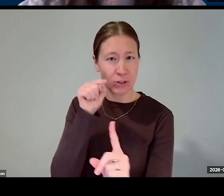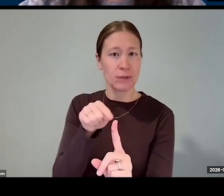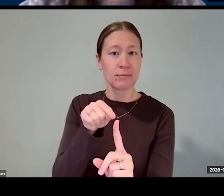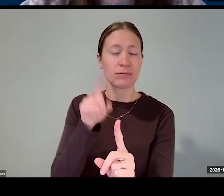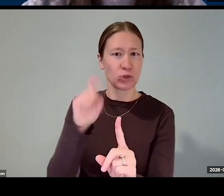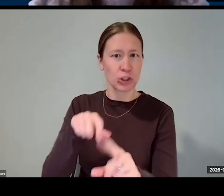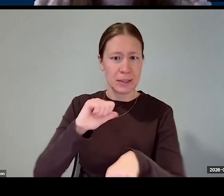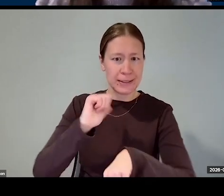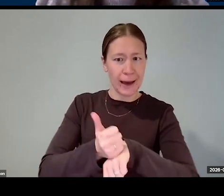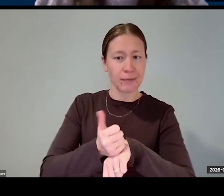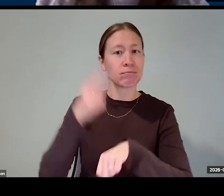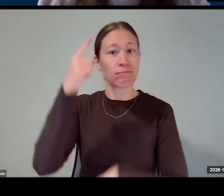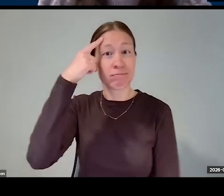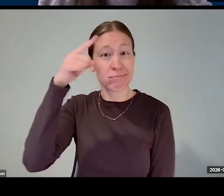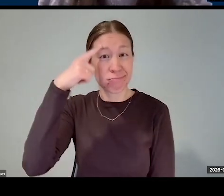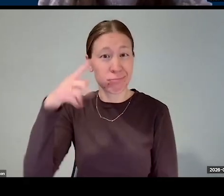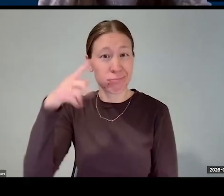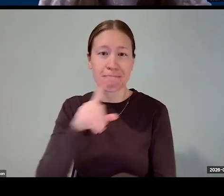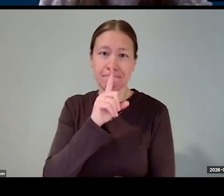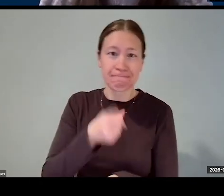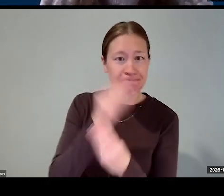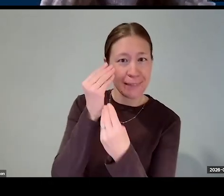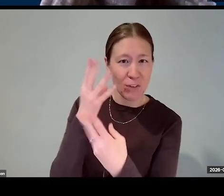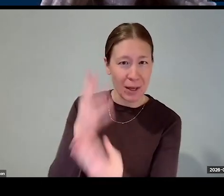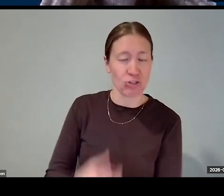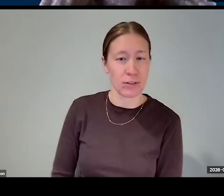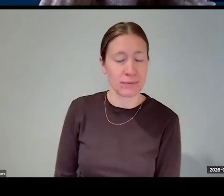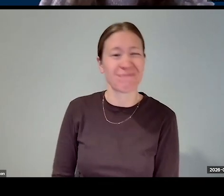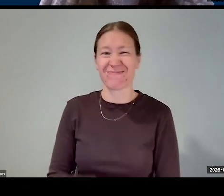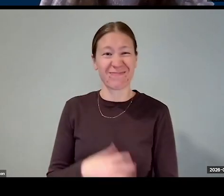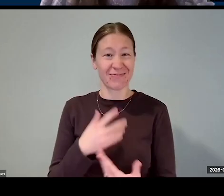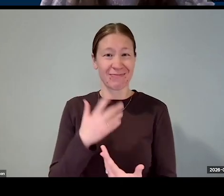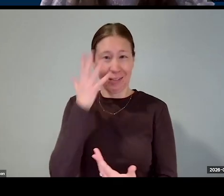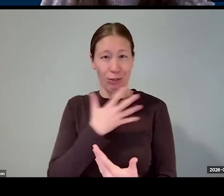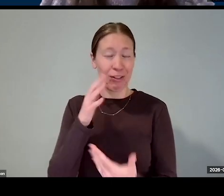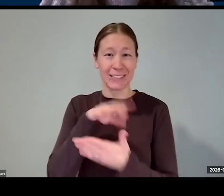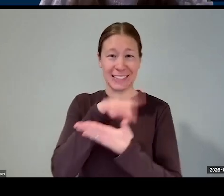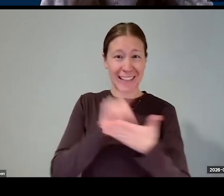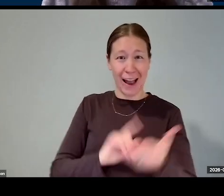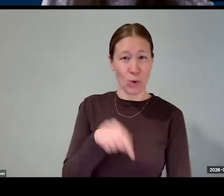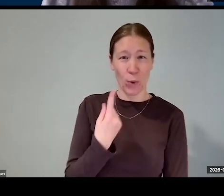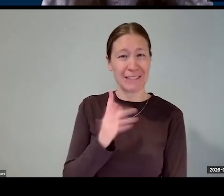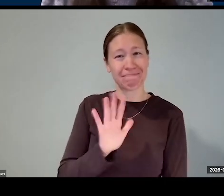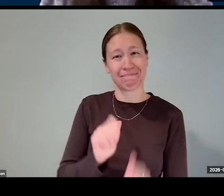So if you've got a table in your slide deck because you're actually trying to present data